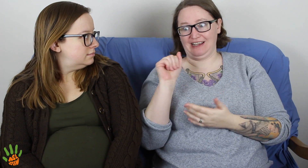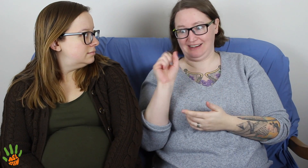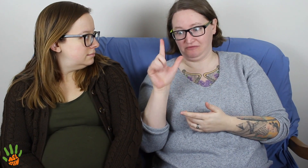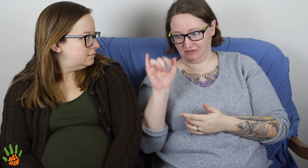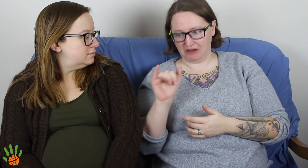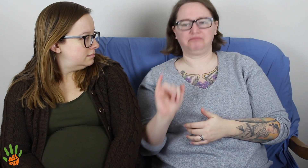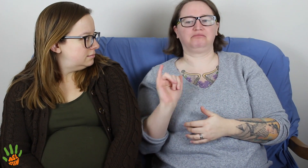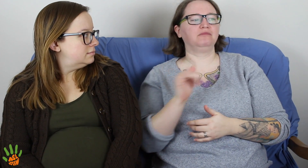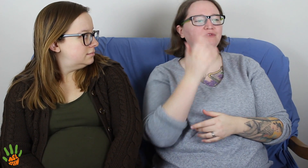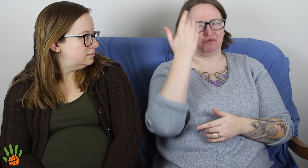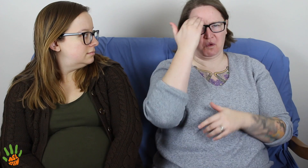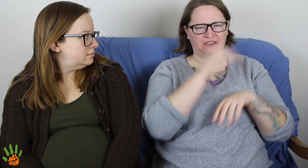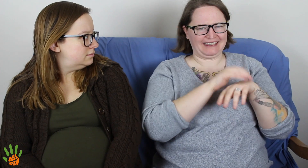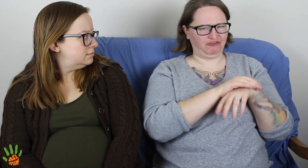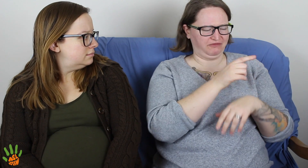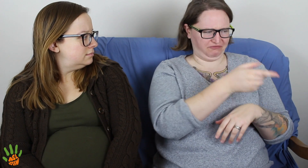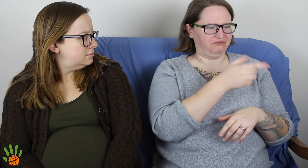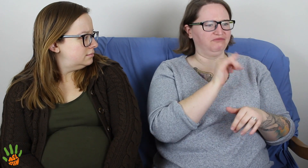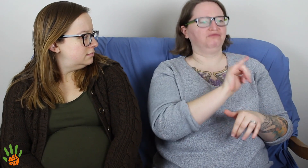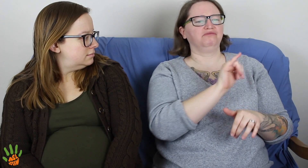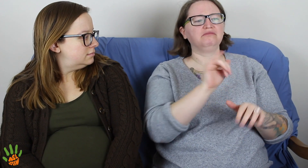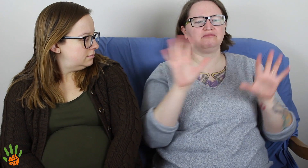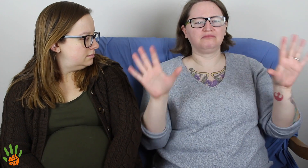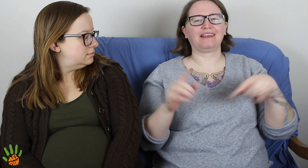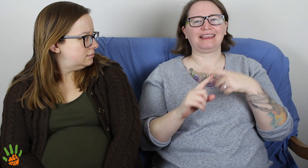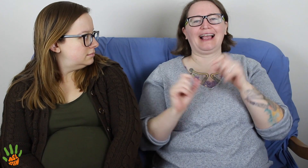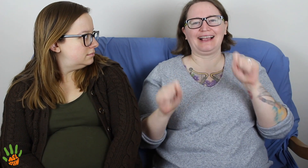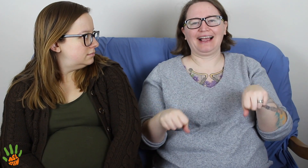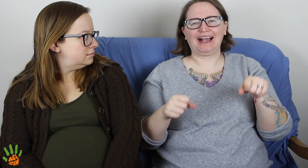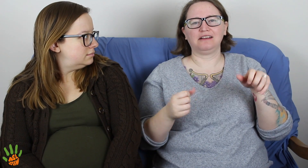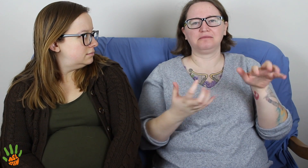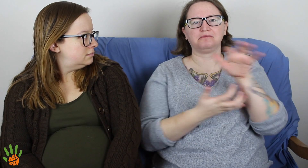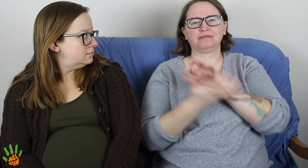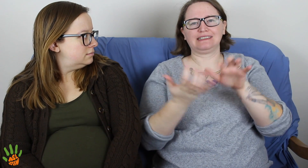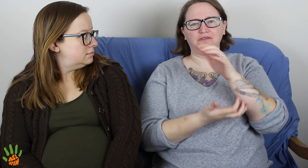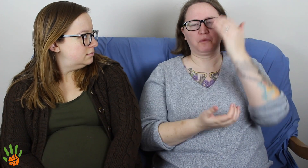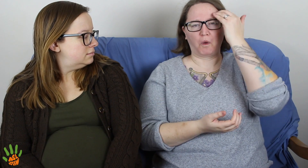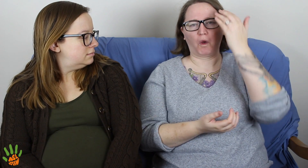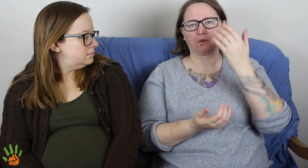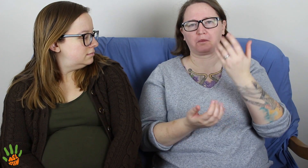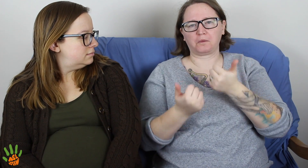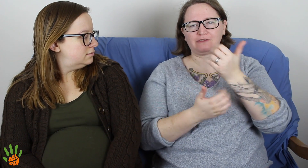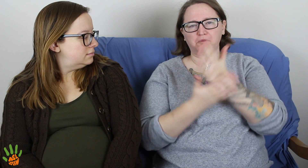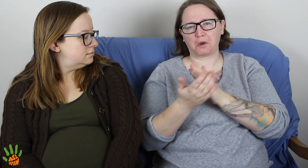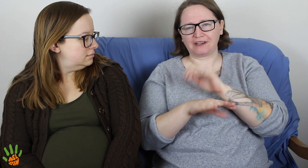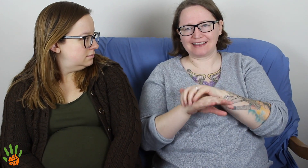So it's better to learn ASL and you already know English and then you can mix them together later